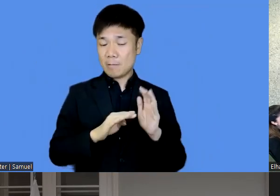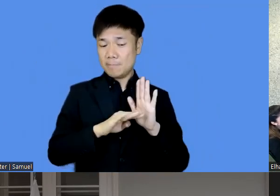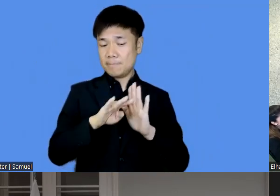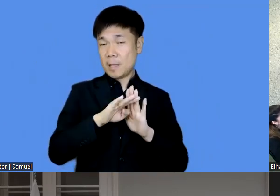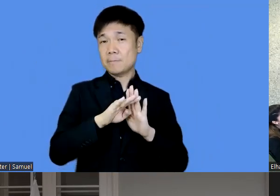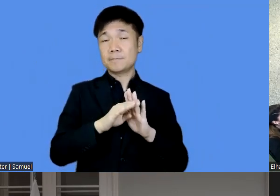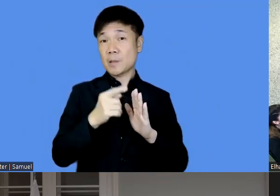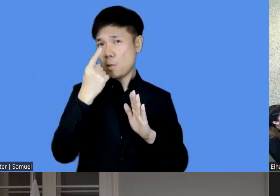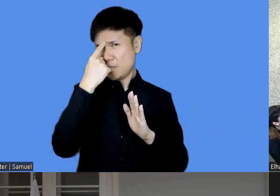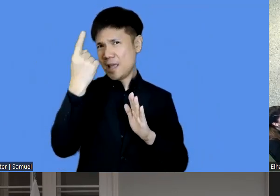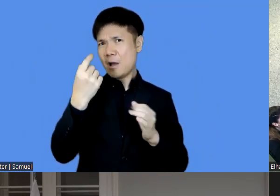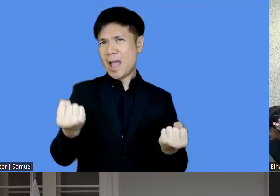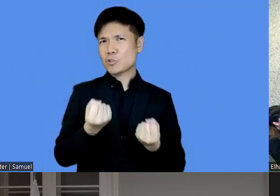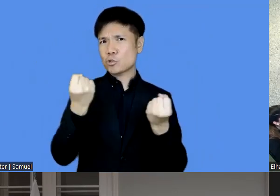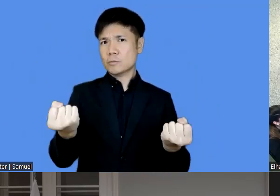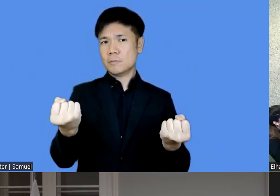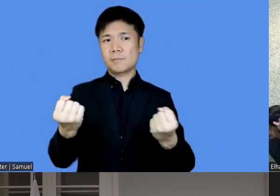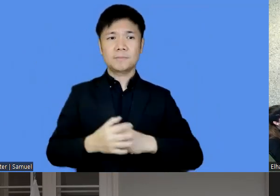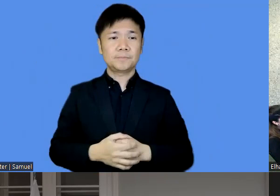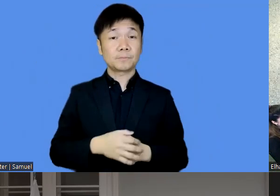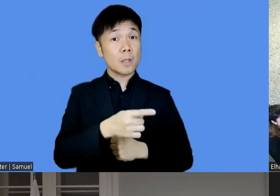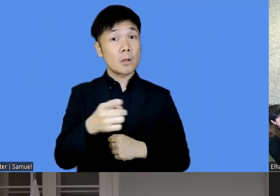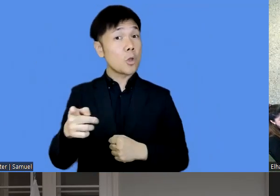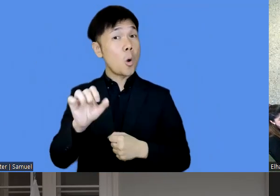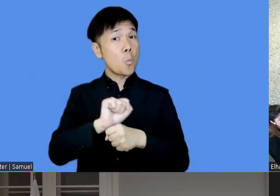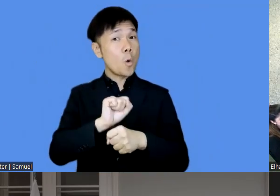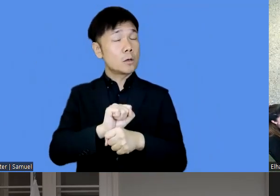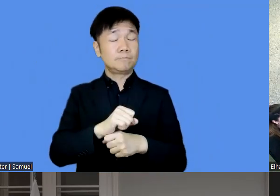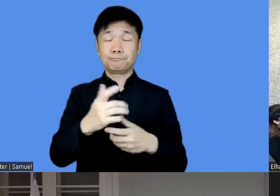points for yourself, based on what you are doing, based on what your role is.